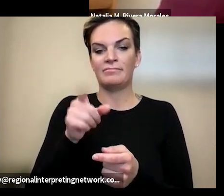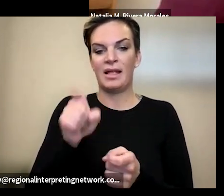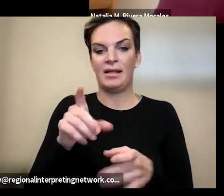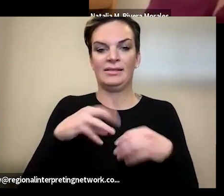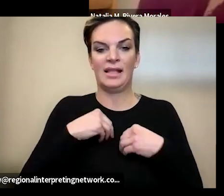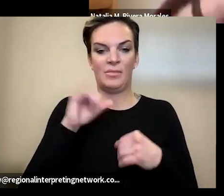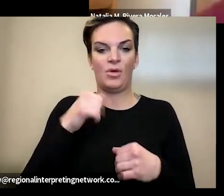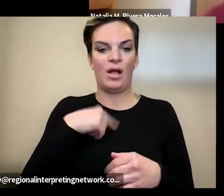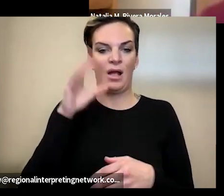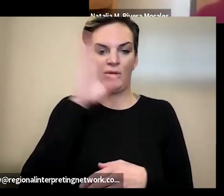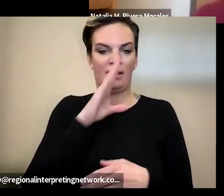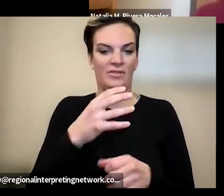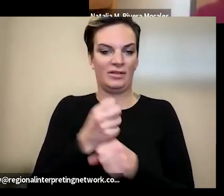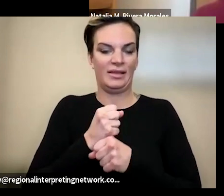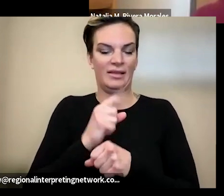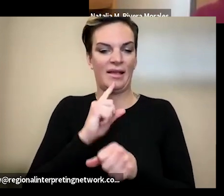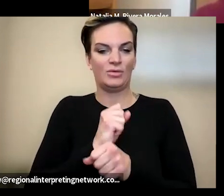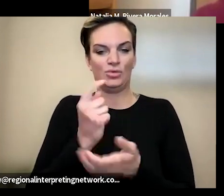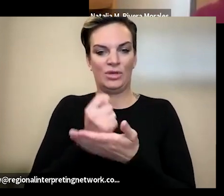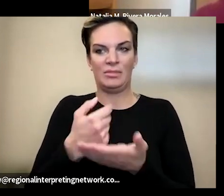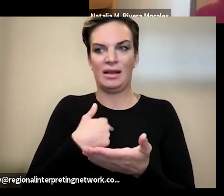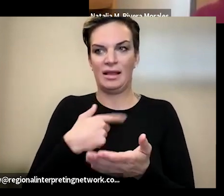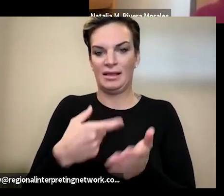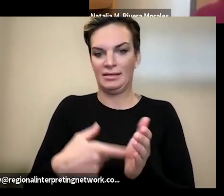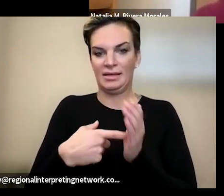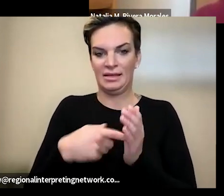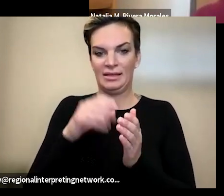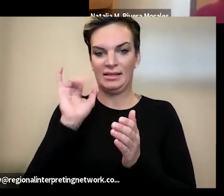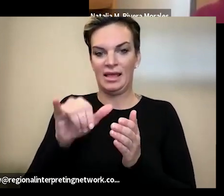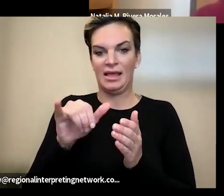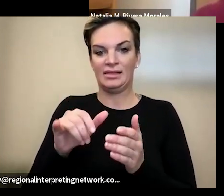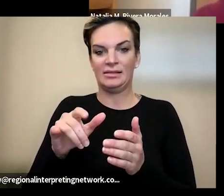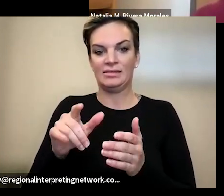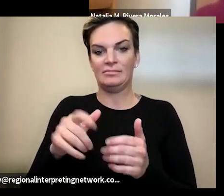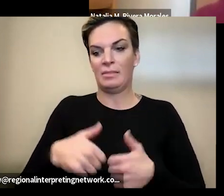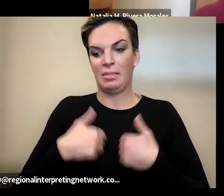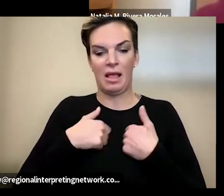going to get the kind of treatment I actually need.' That's a lifelong disabling condition.